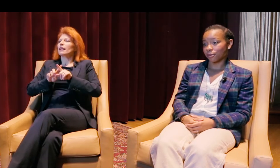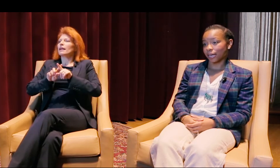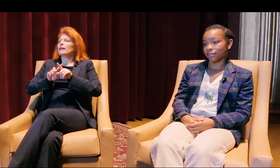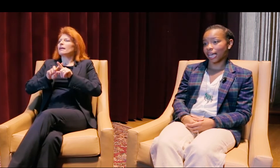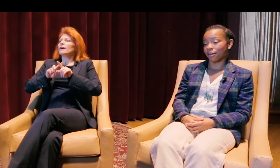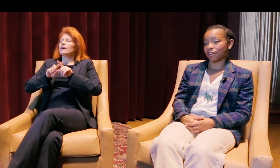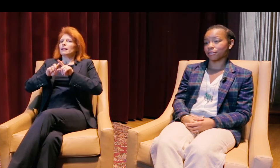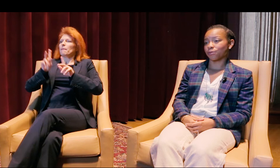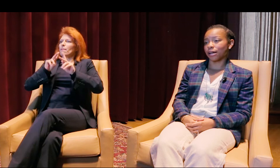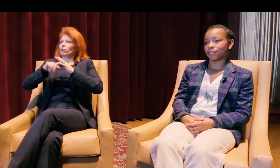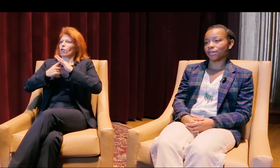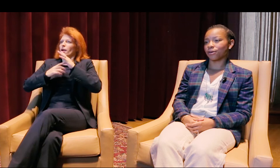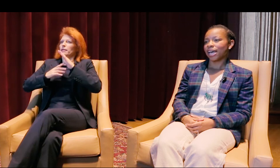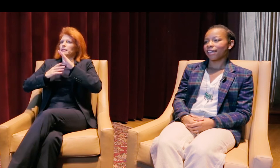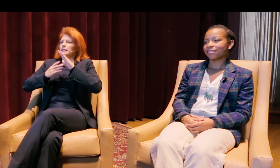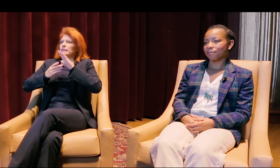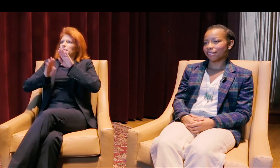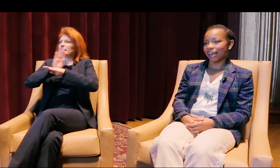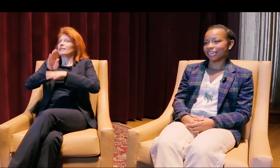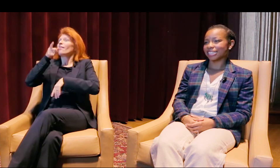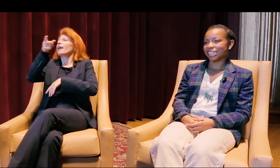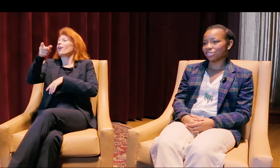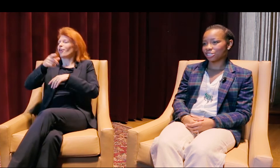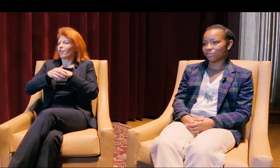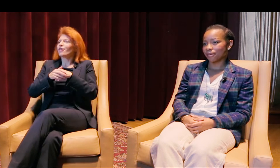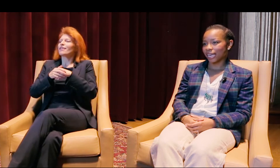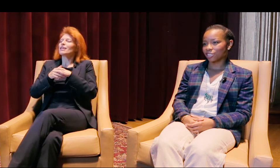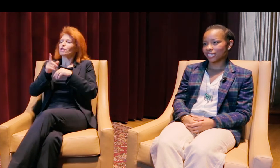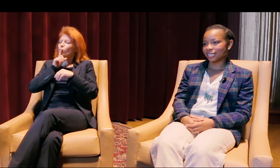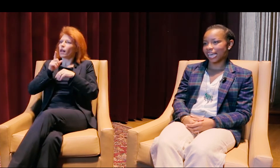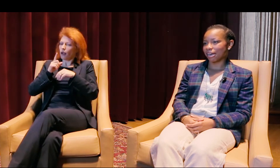and incubators out there as well. That's something that continues to strike my interest